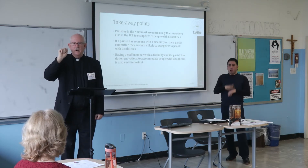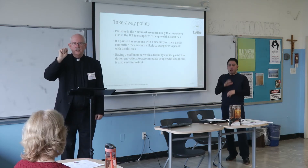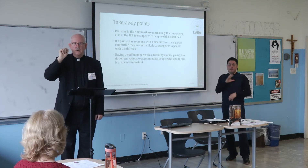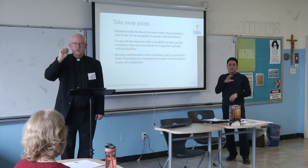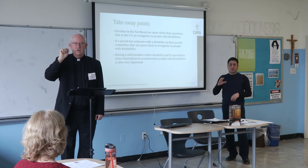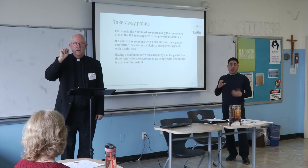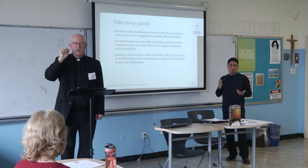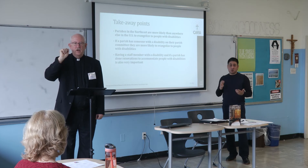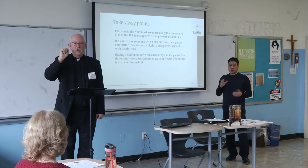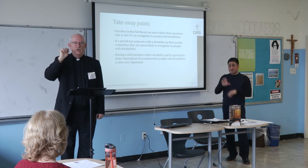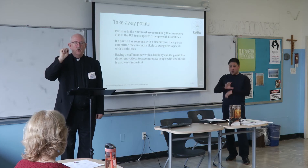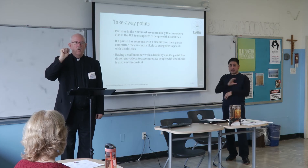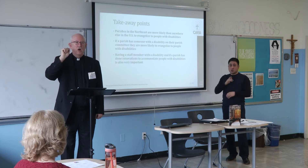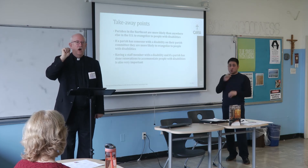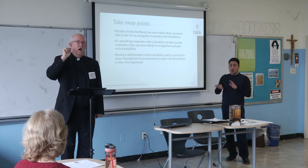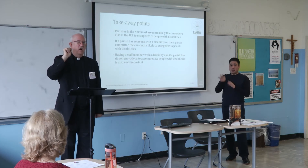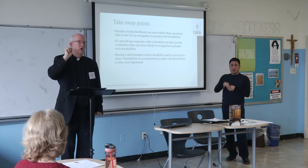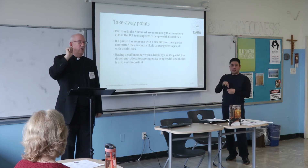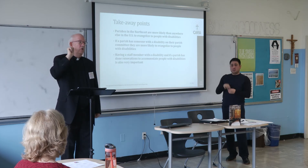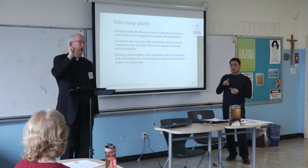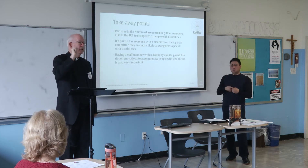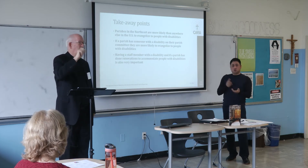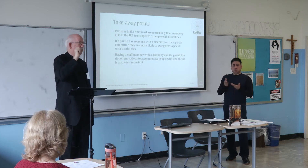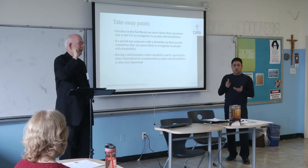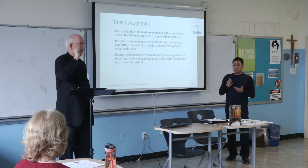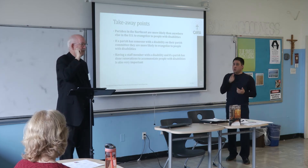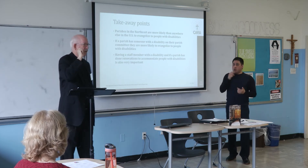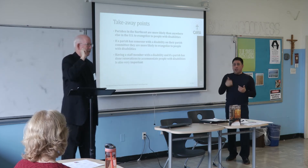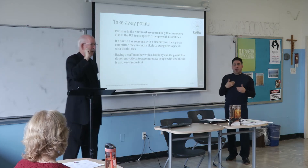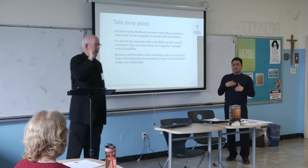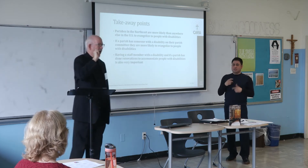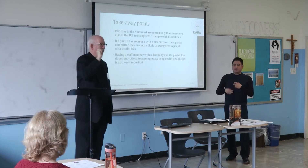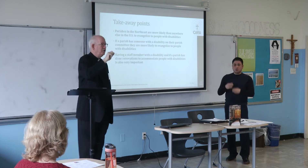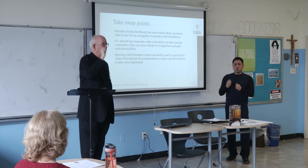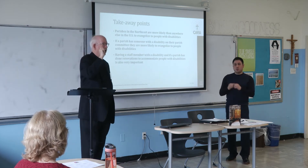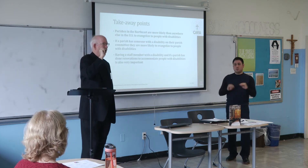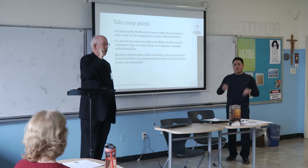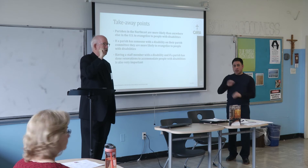parish council, you know, who has a mobility difficulty, and she kind of lets